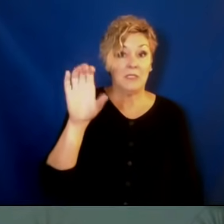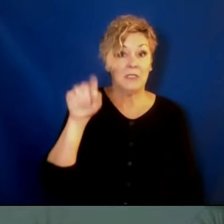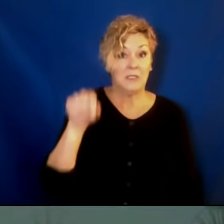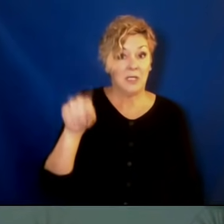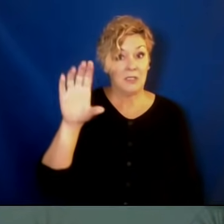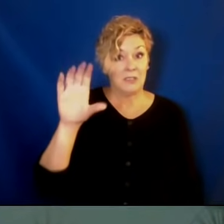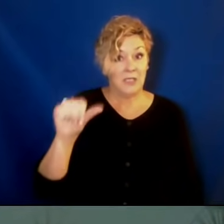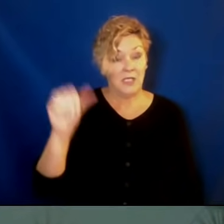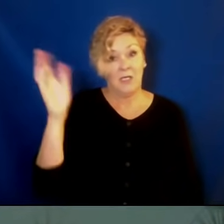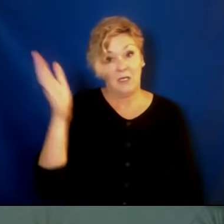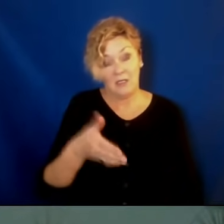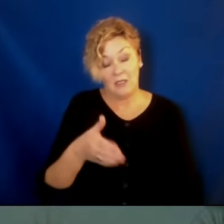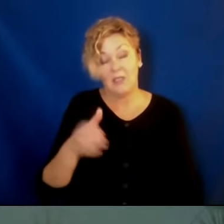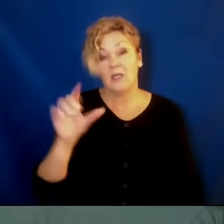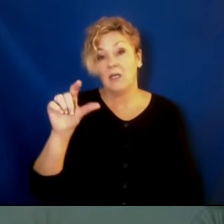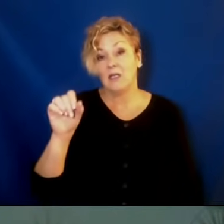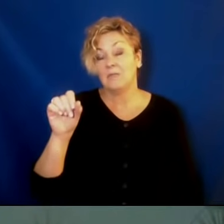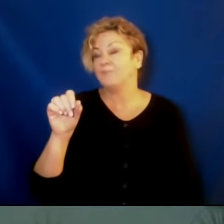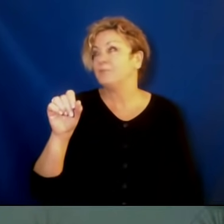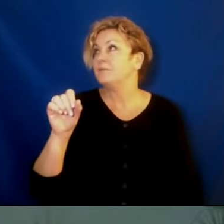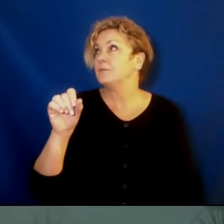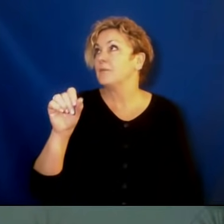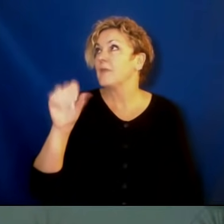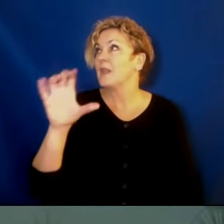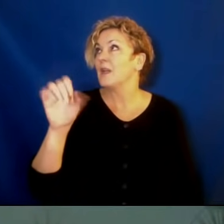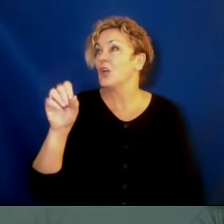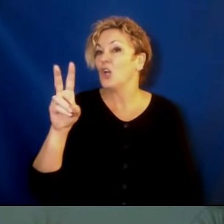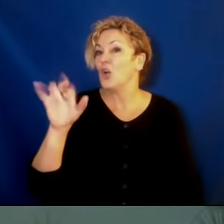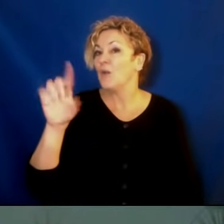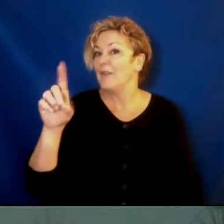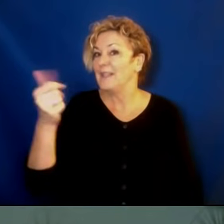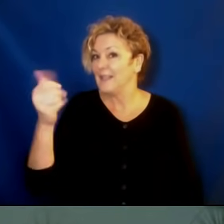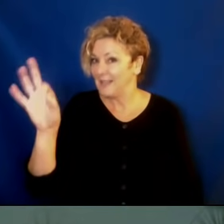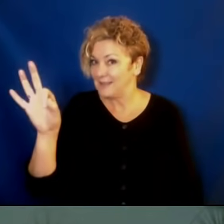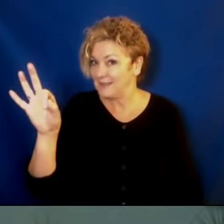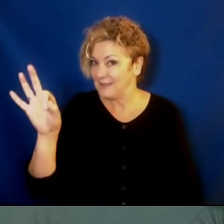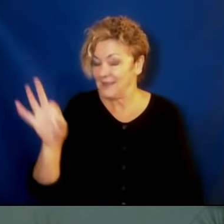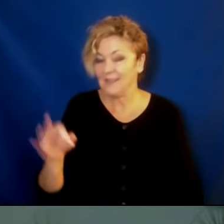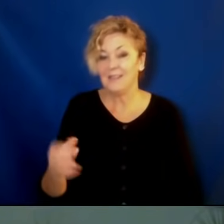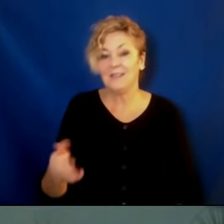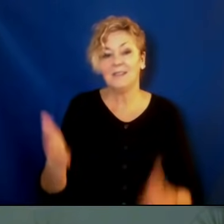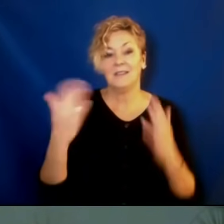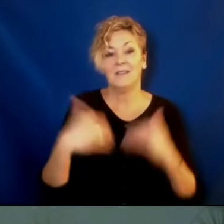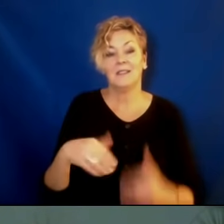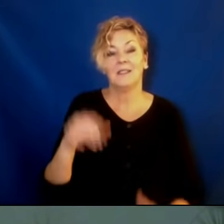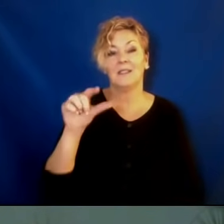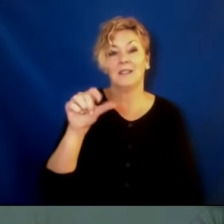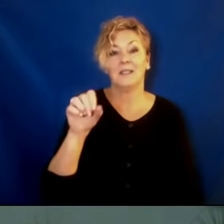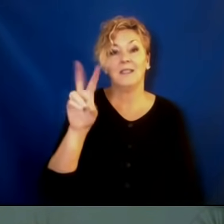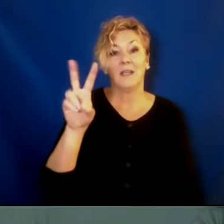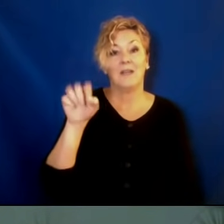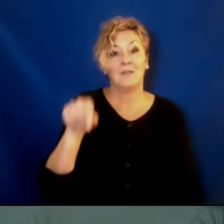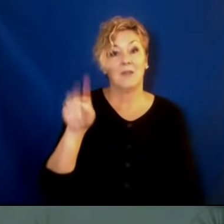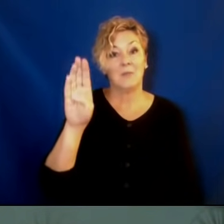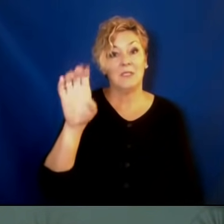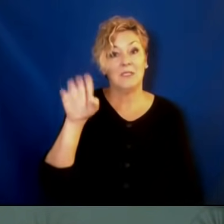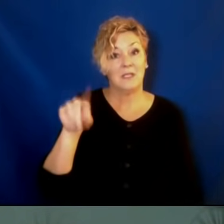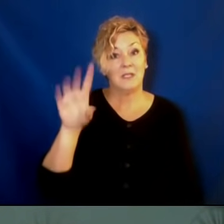global pandemic. And that is what we are working toward to make sure the information that any digital tool is